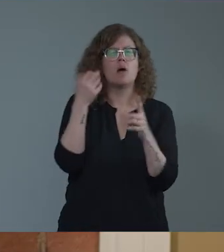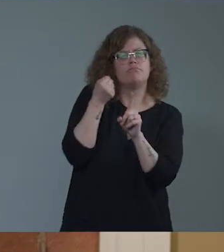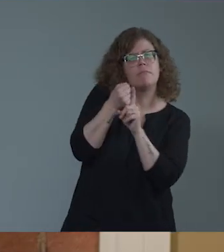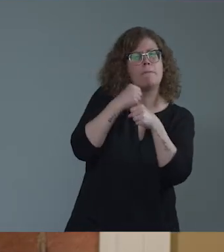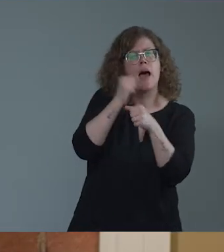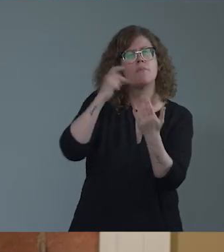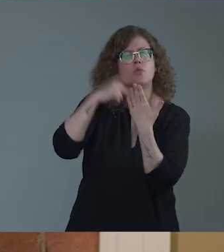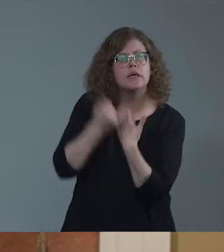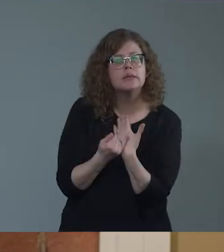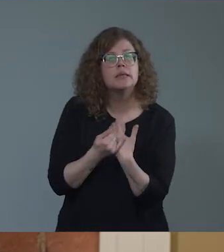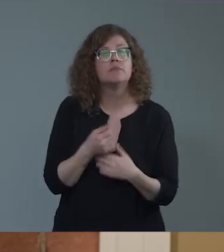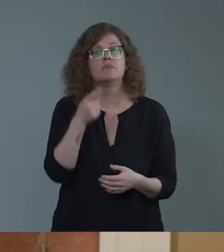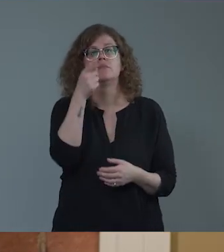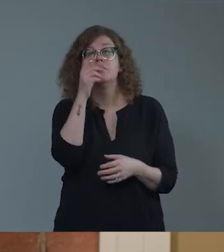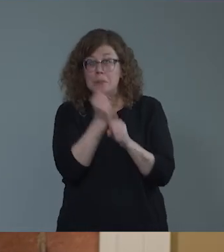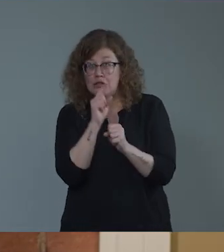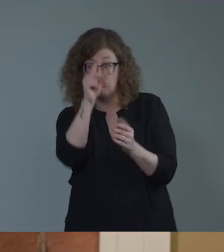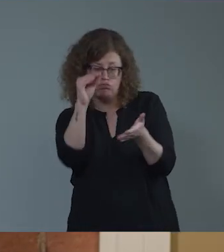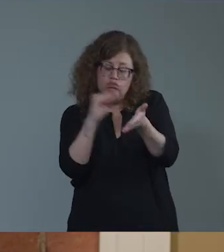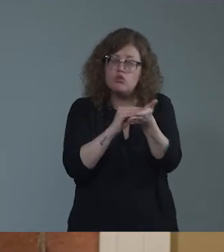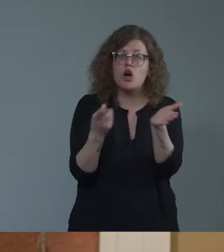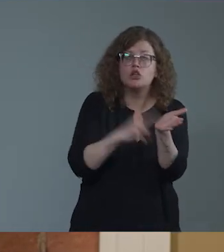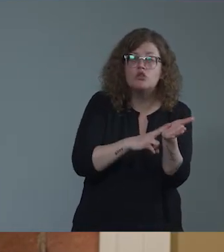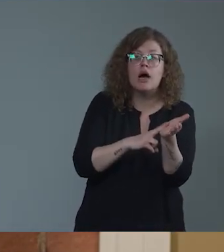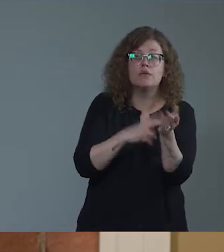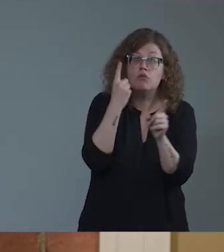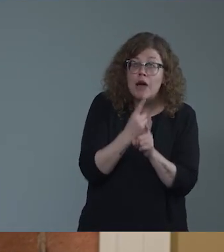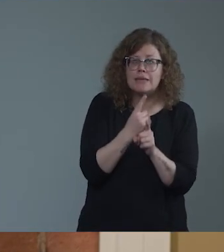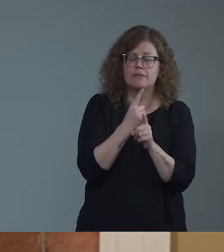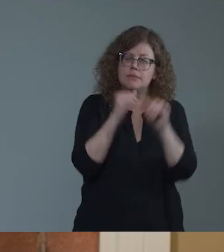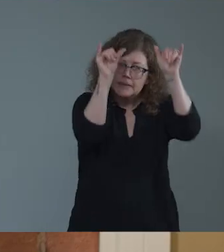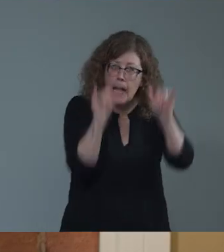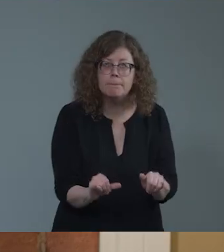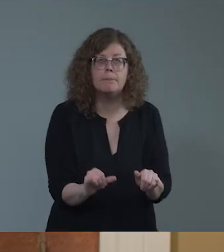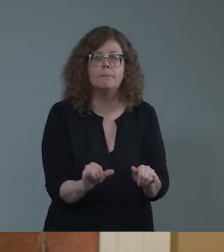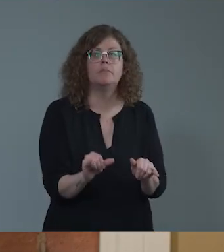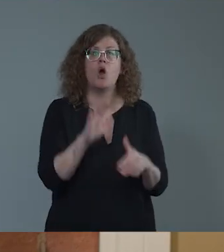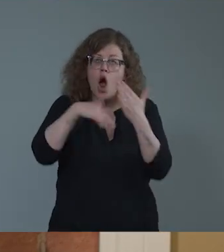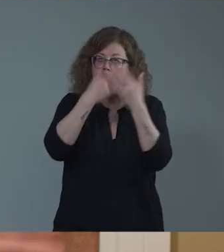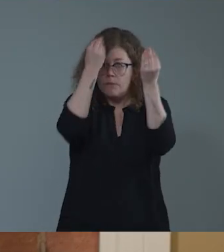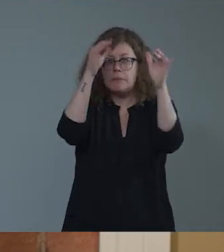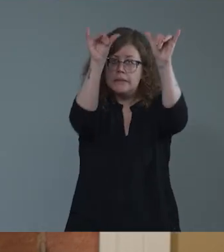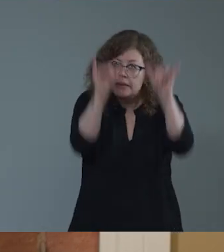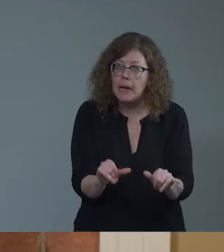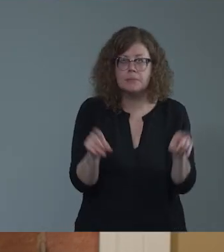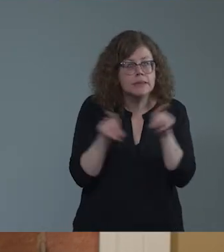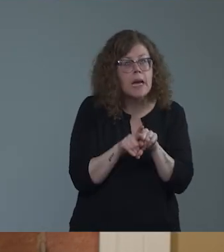teams that we know who who is involved in the project. We want to know what the project is and this is direct information from the call to artists.